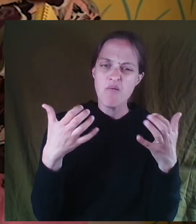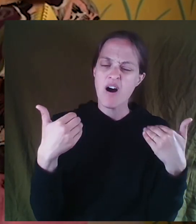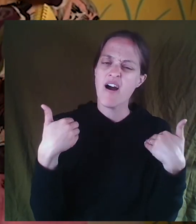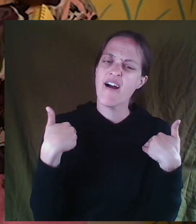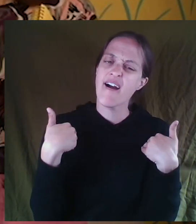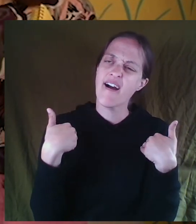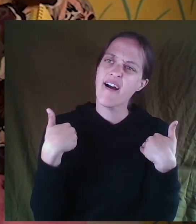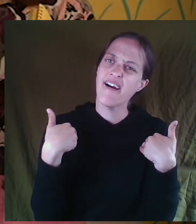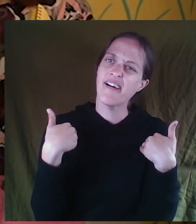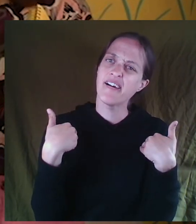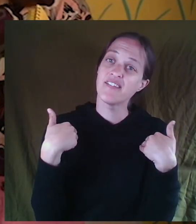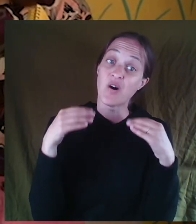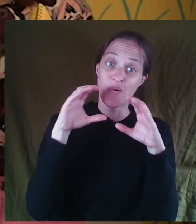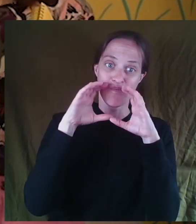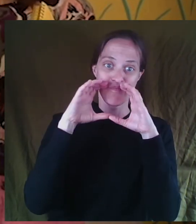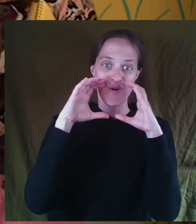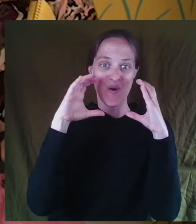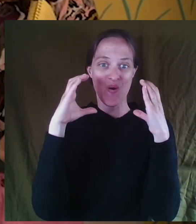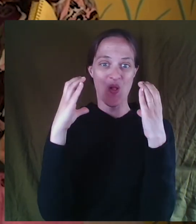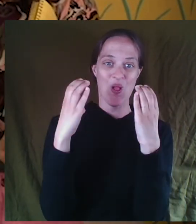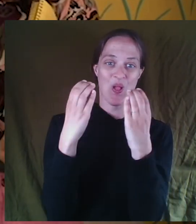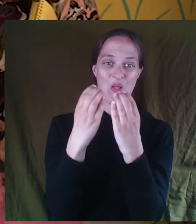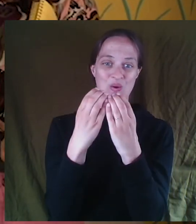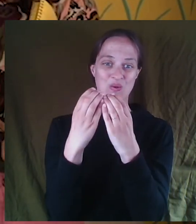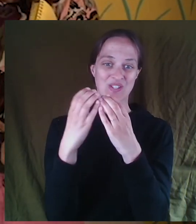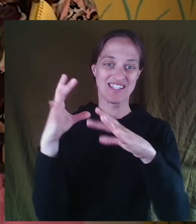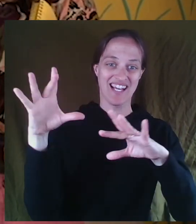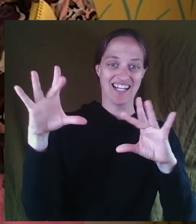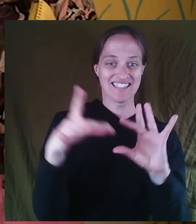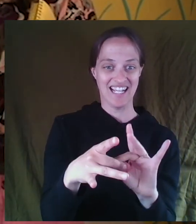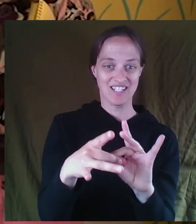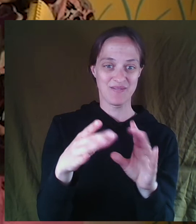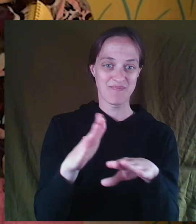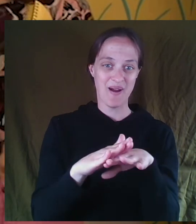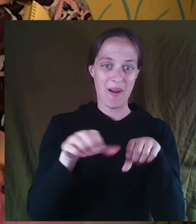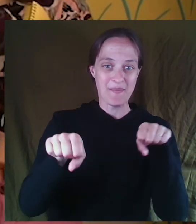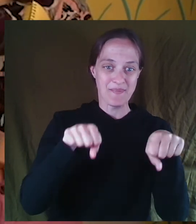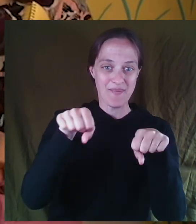I wanna put some balloons onto my bike.